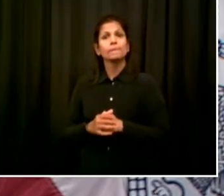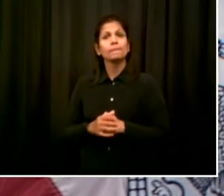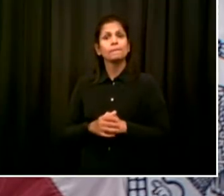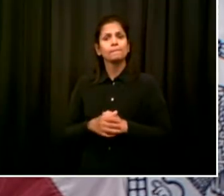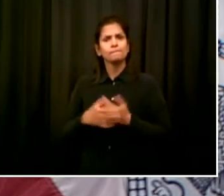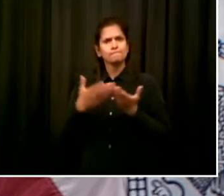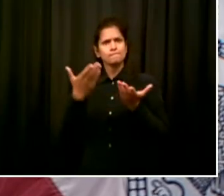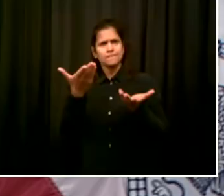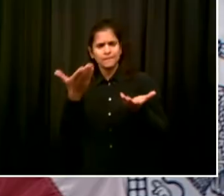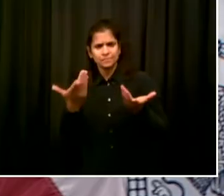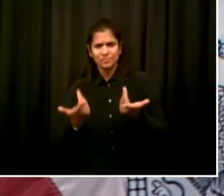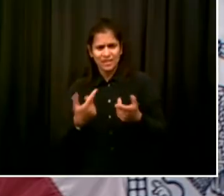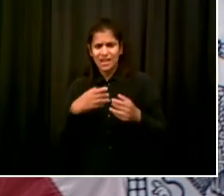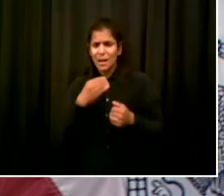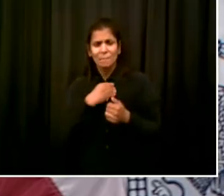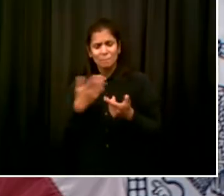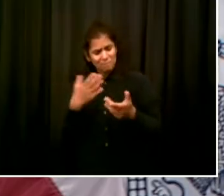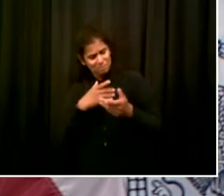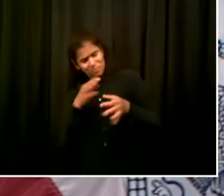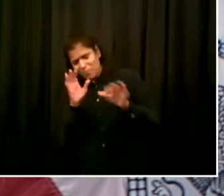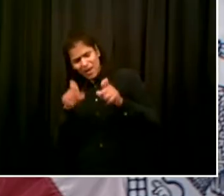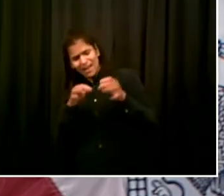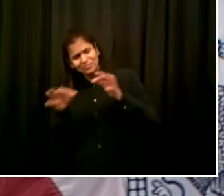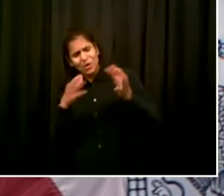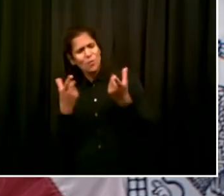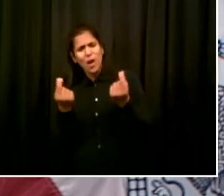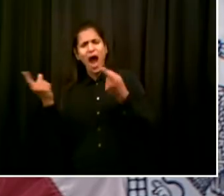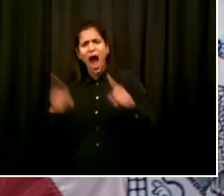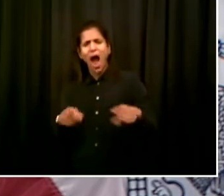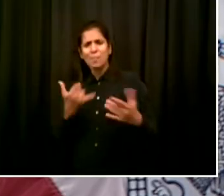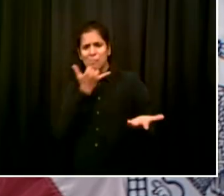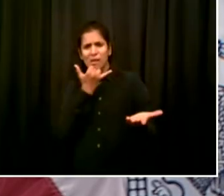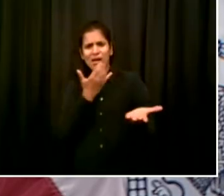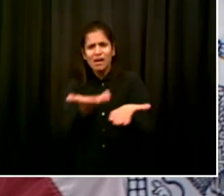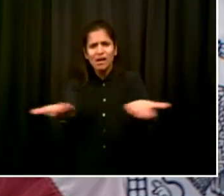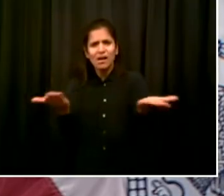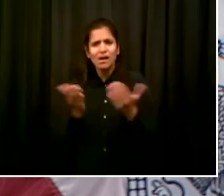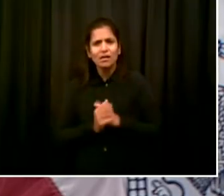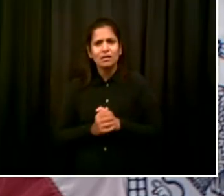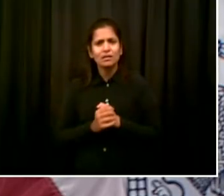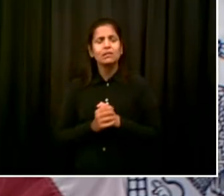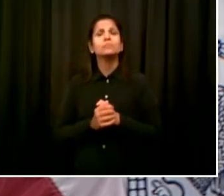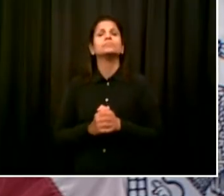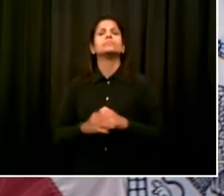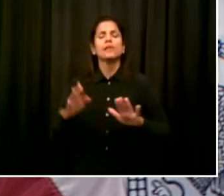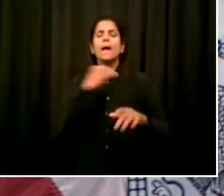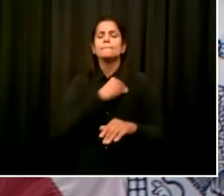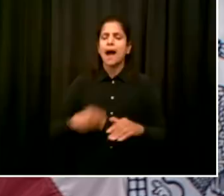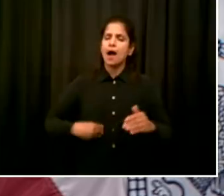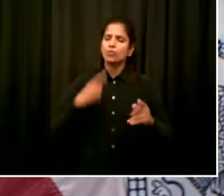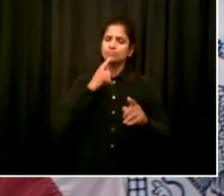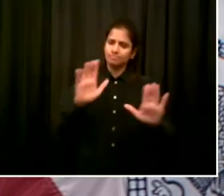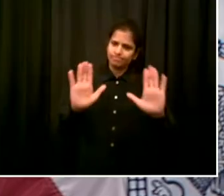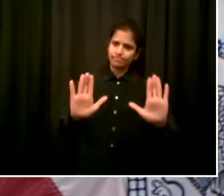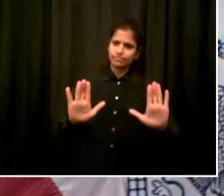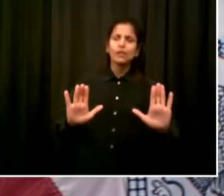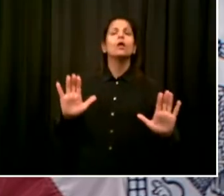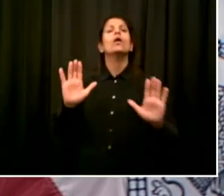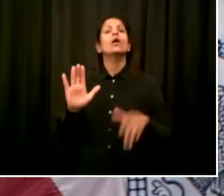AND HOW BAE LIS BEING APPLIED . CAN YOU JUST SPEAK TO THAT ? GLORY I THINK